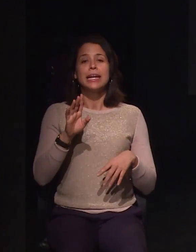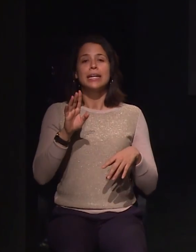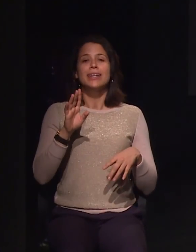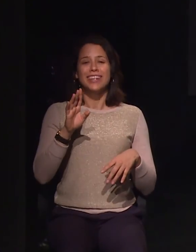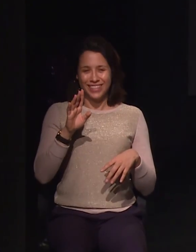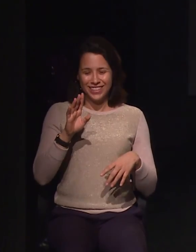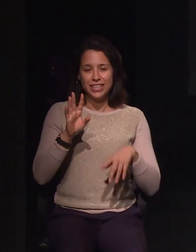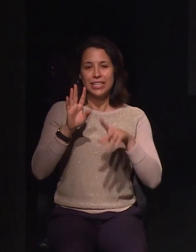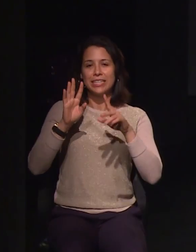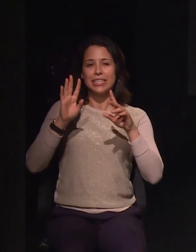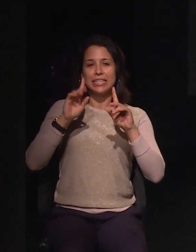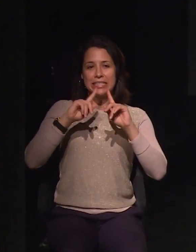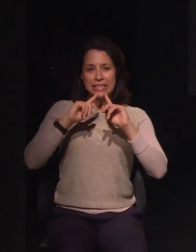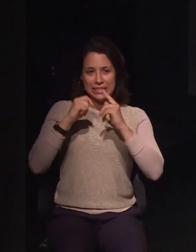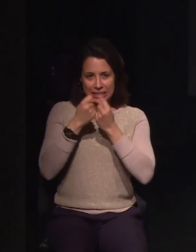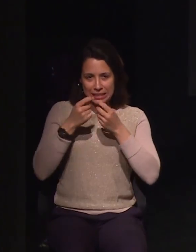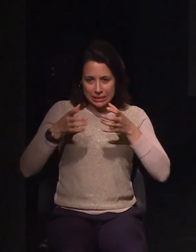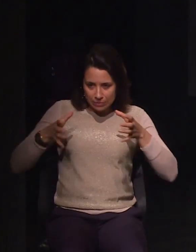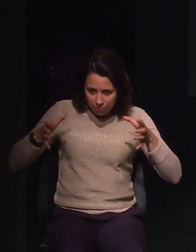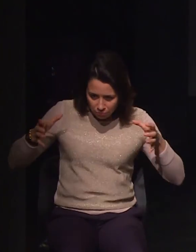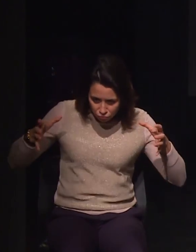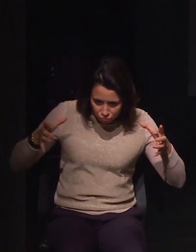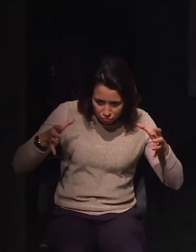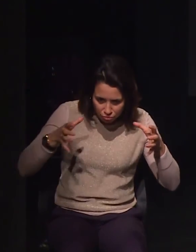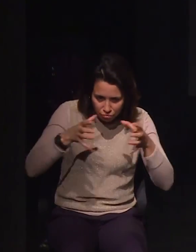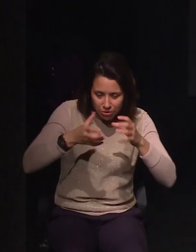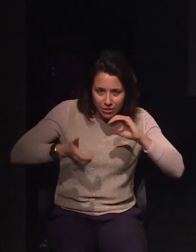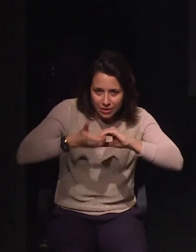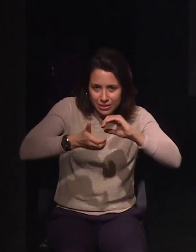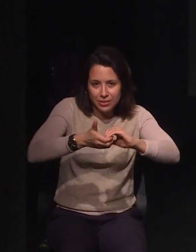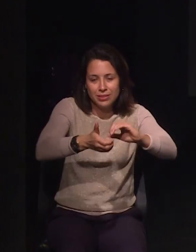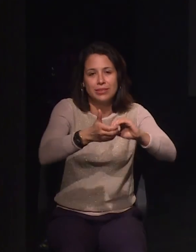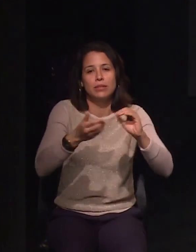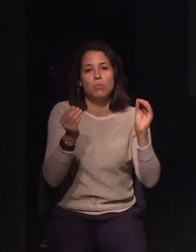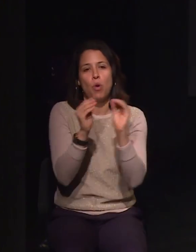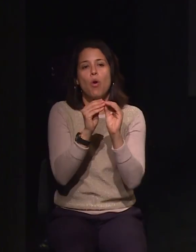If you’re doubtful that there’s room, collaborate, and get into a space that inspires